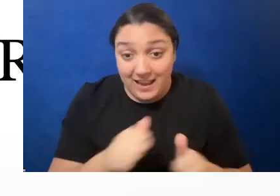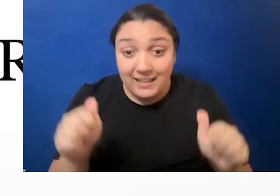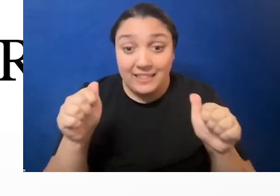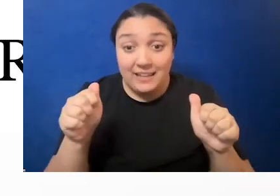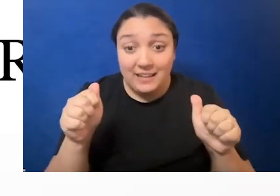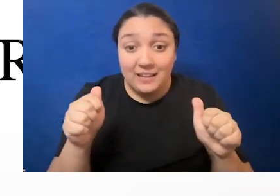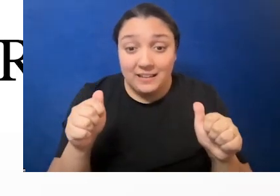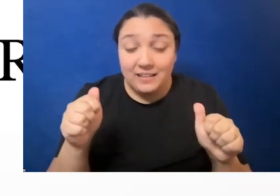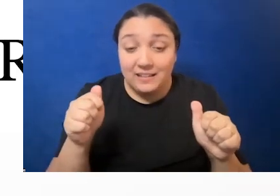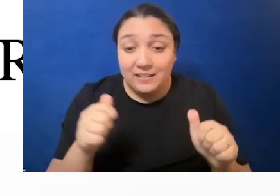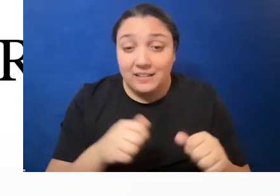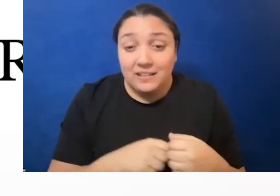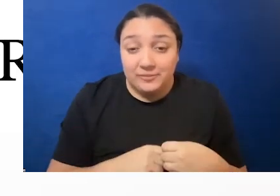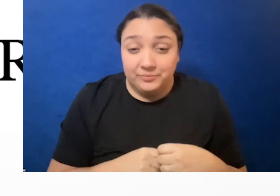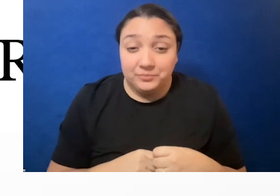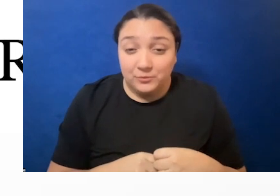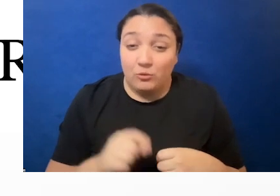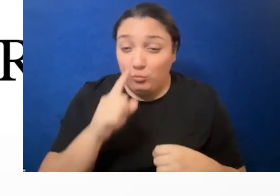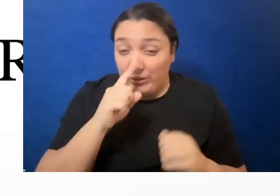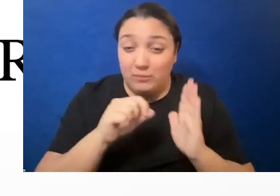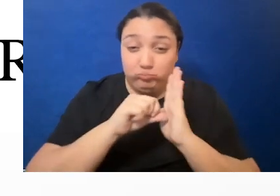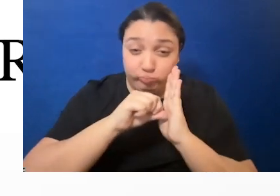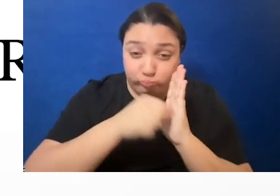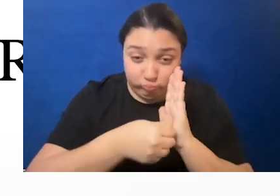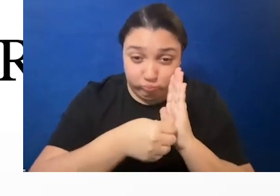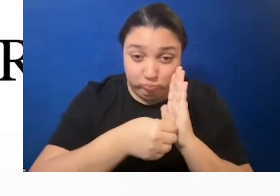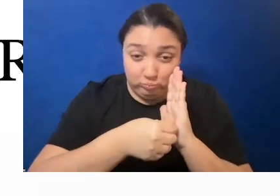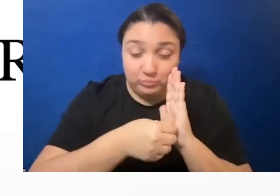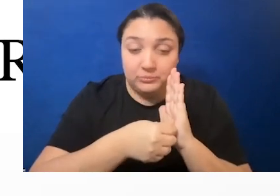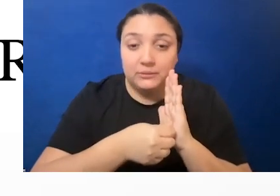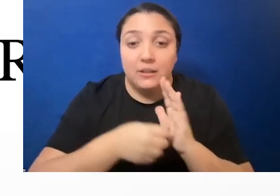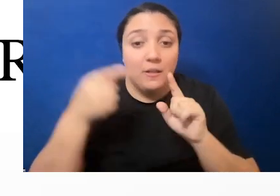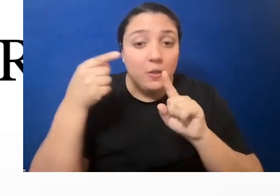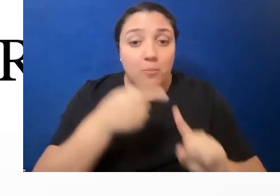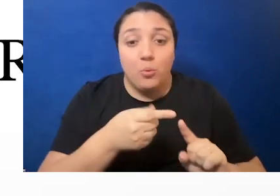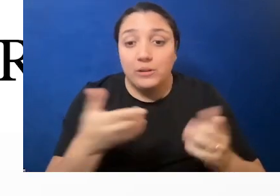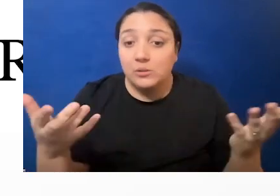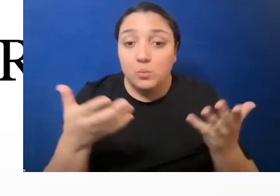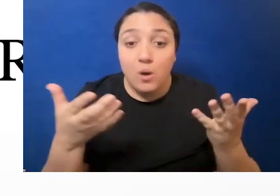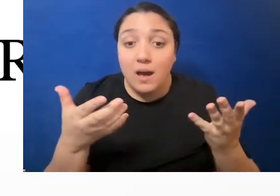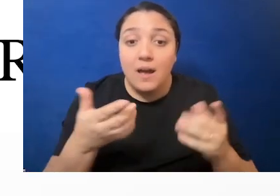IT HAS REALLY DRIVEN ACROSS I THINK THE POINT THAT MOST OF US PROBABLY ALREADY KNOW THAT